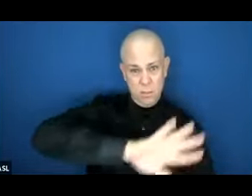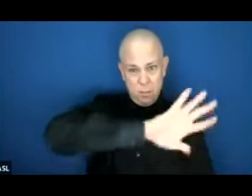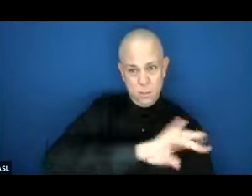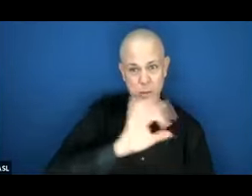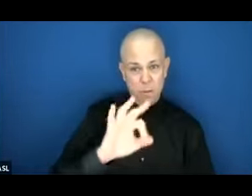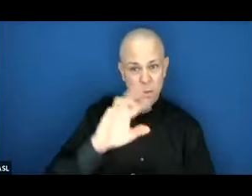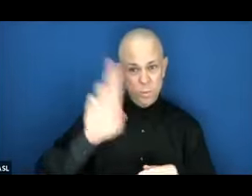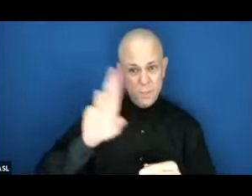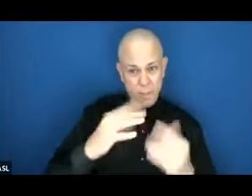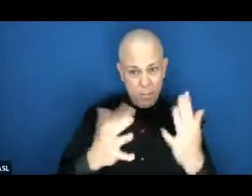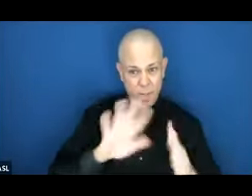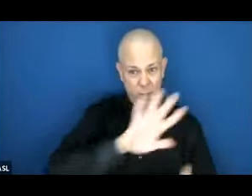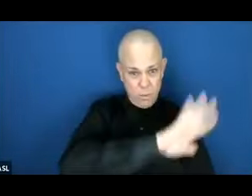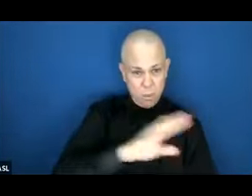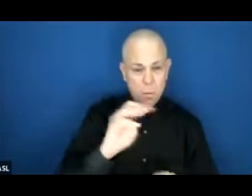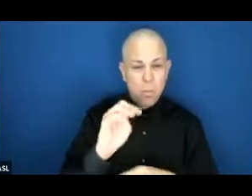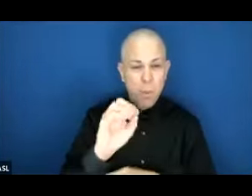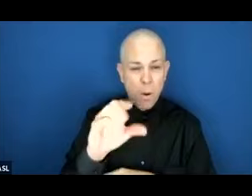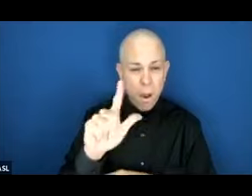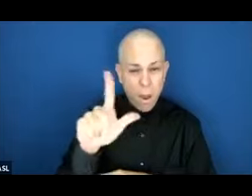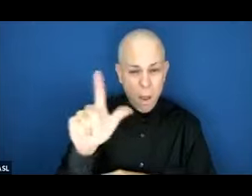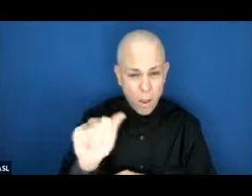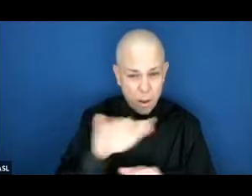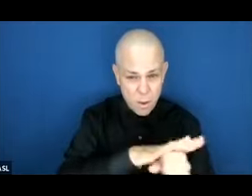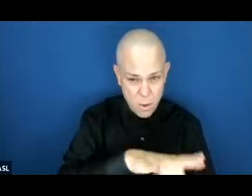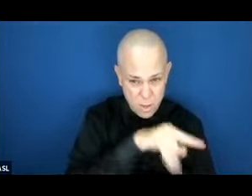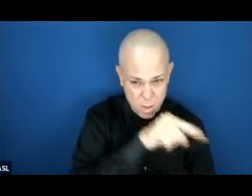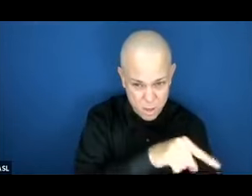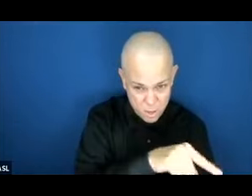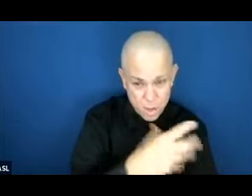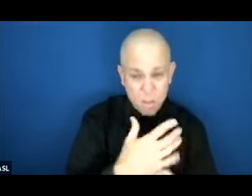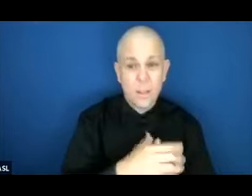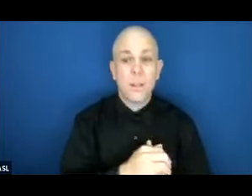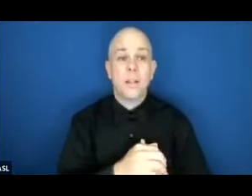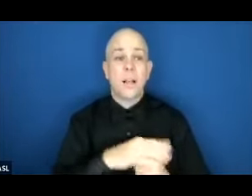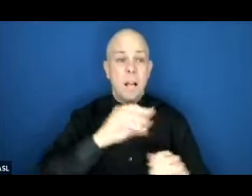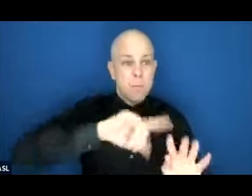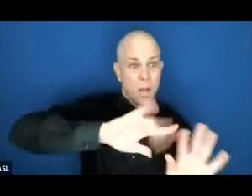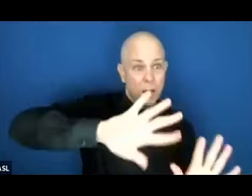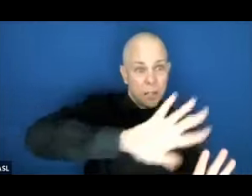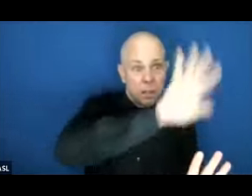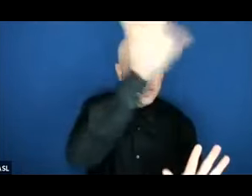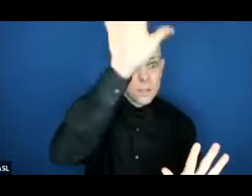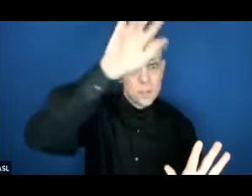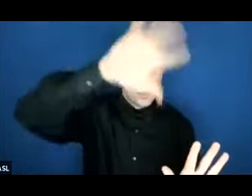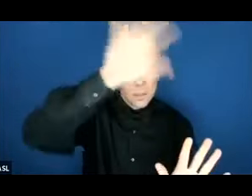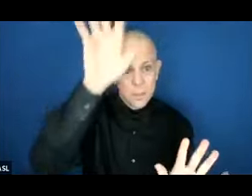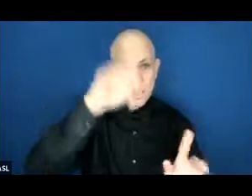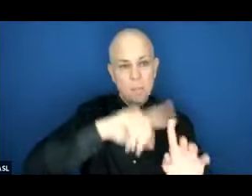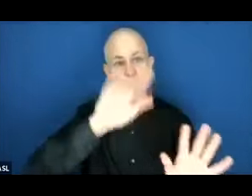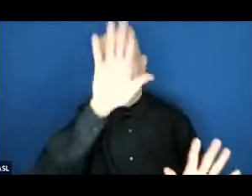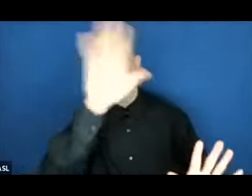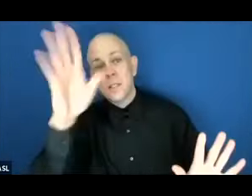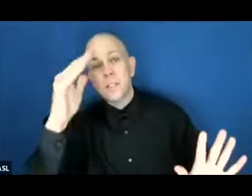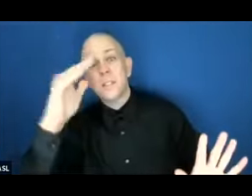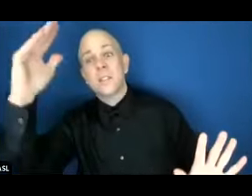area around this and then of course that's Estacada up to the north and northwest and then the highway 26